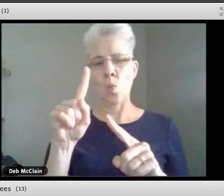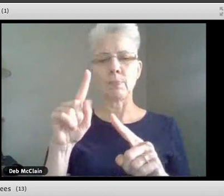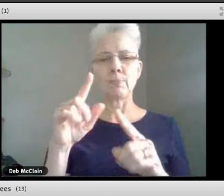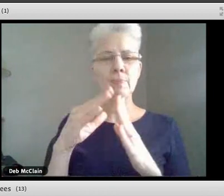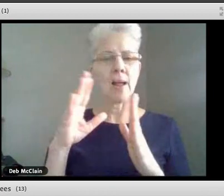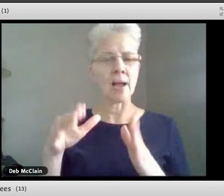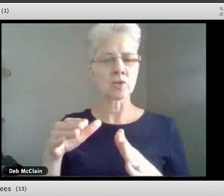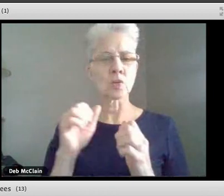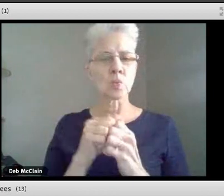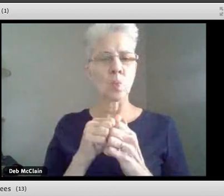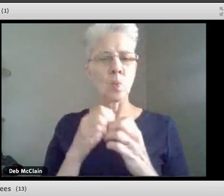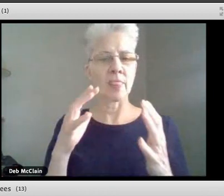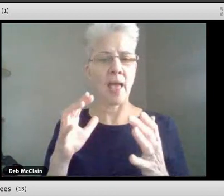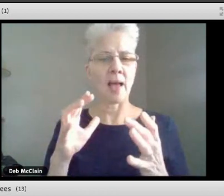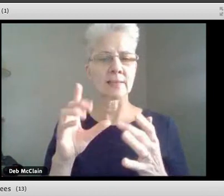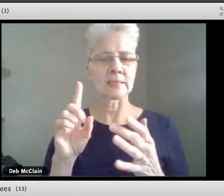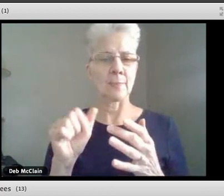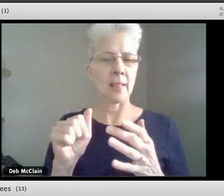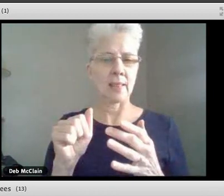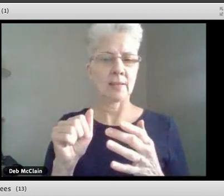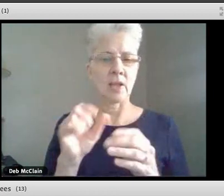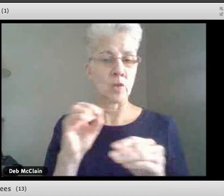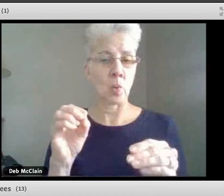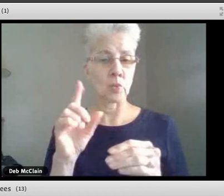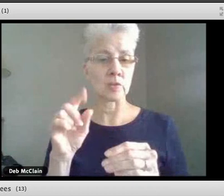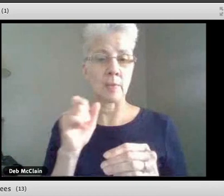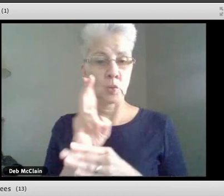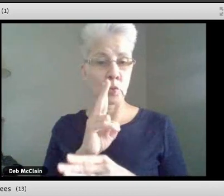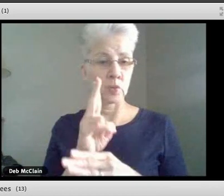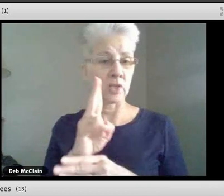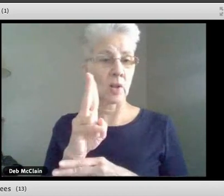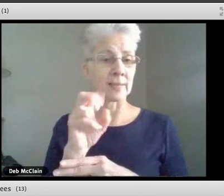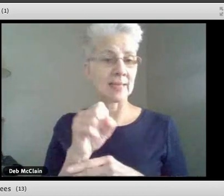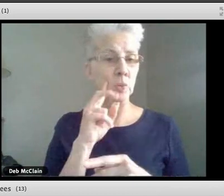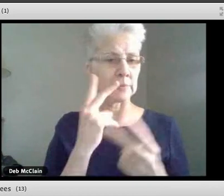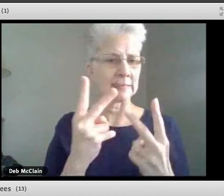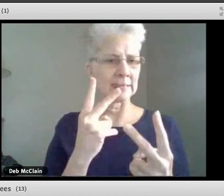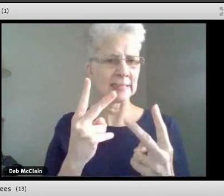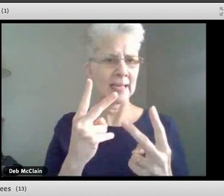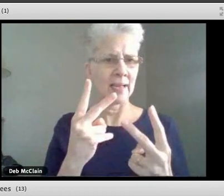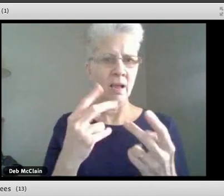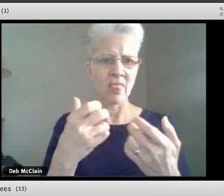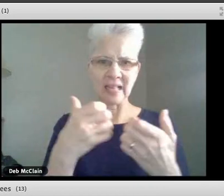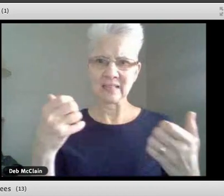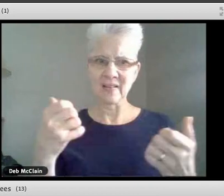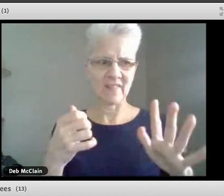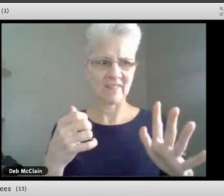use the Internet in the United States, so you can see that gap there, right? That's definitely a digital divide,